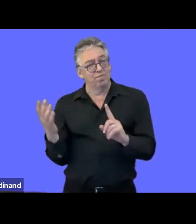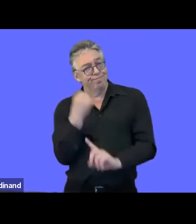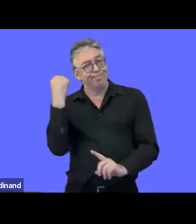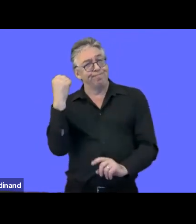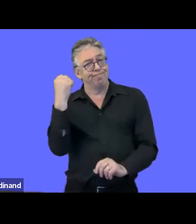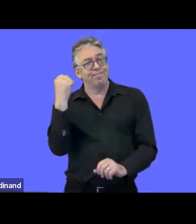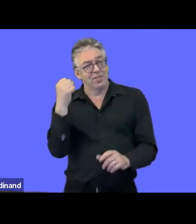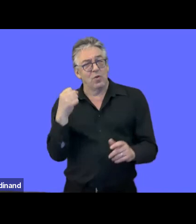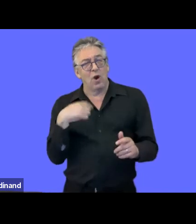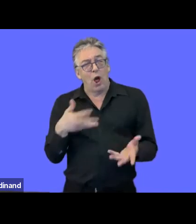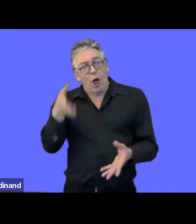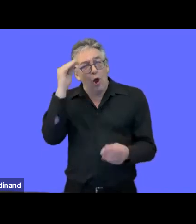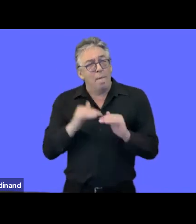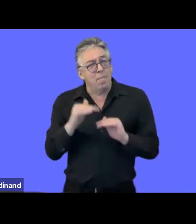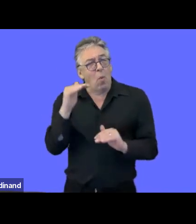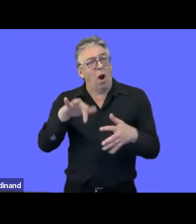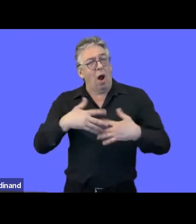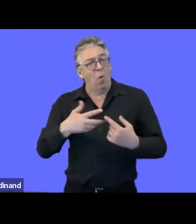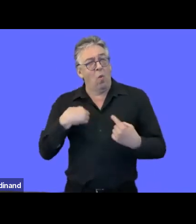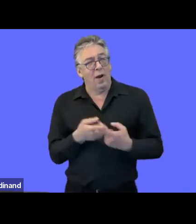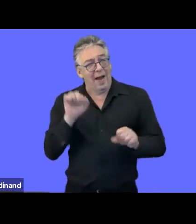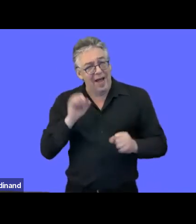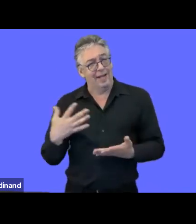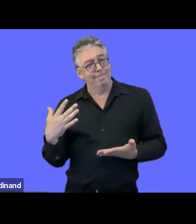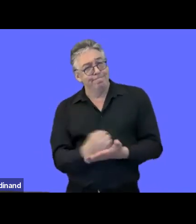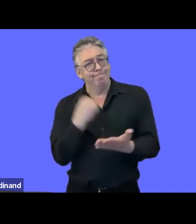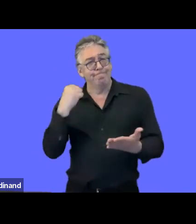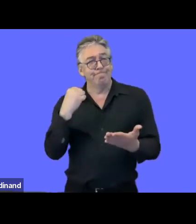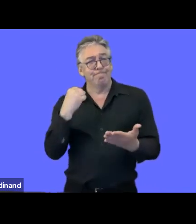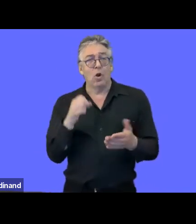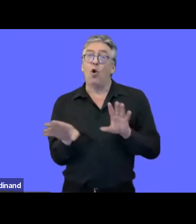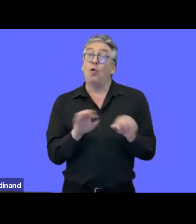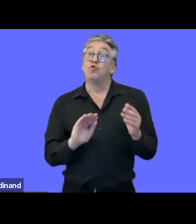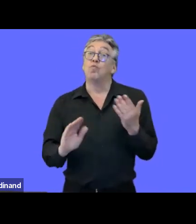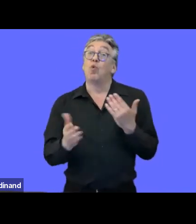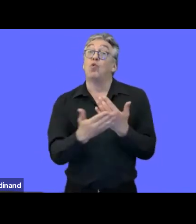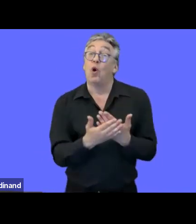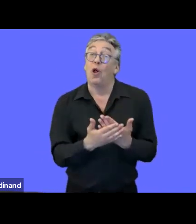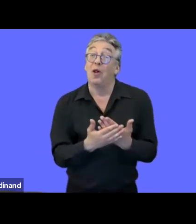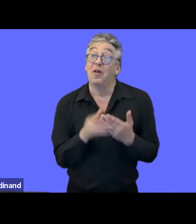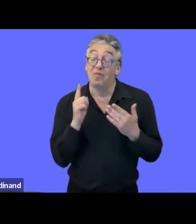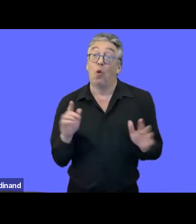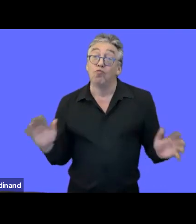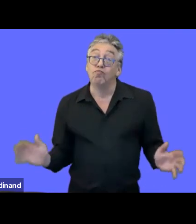to ensure the rights of woman with disabilities. I would like to also expiries our gratitude